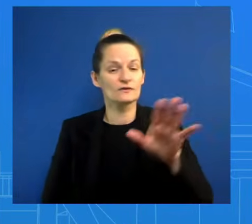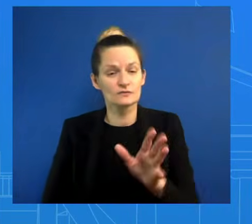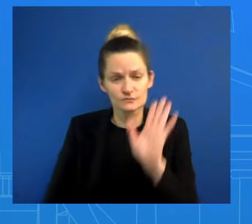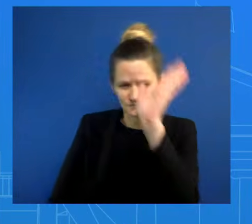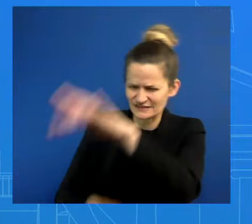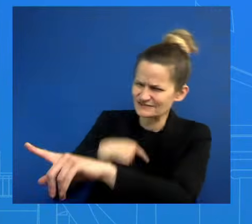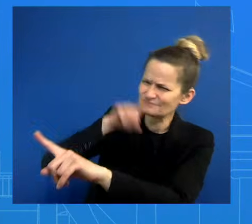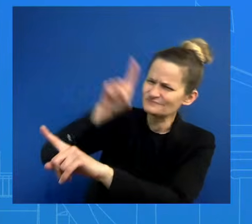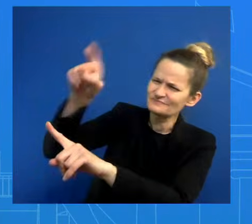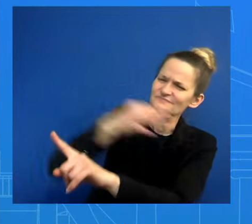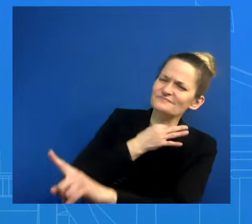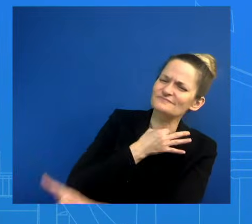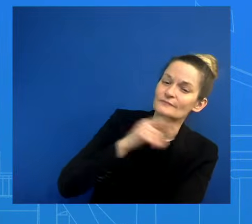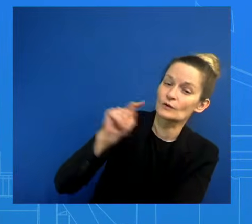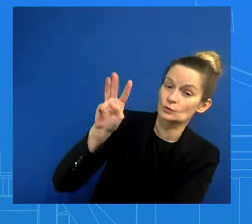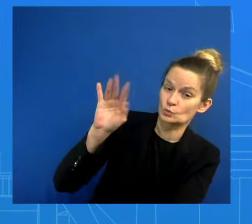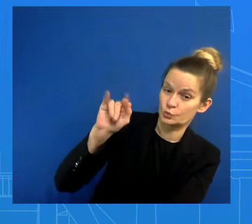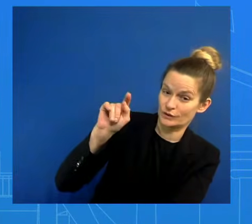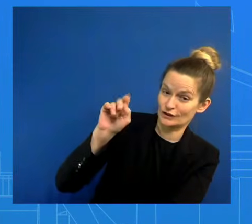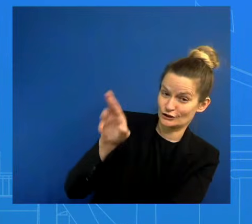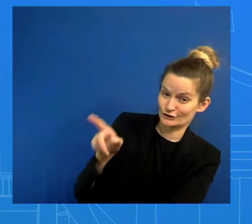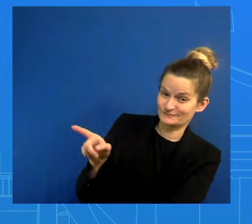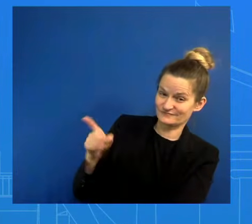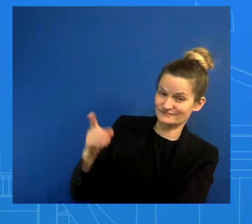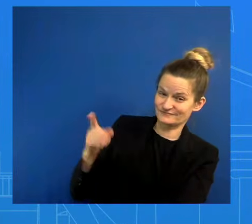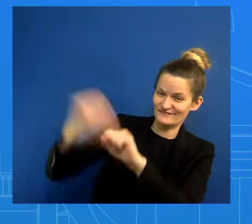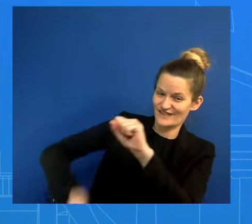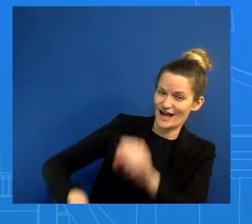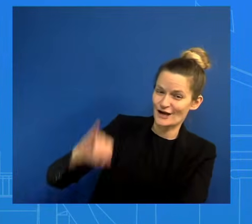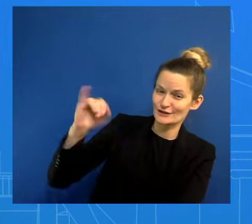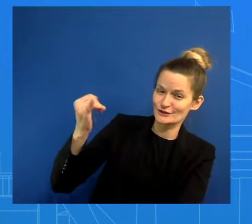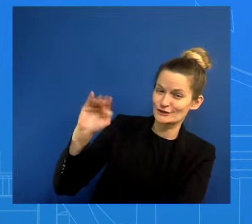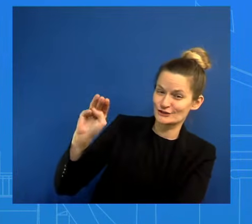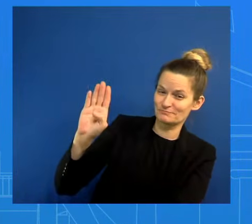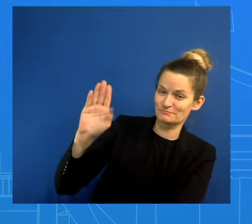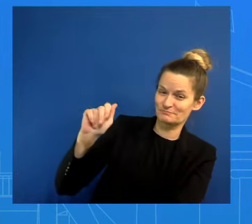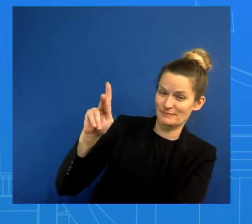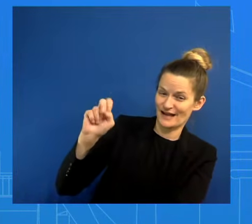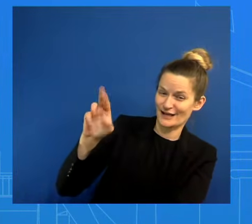Musk alleges that he may have been involved with countermanding his attempts at transparency.